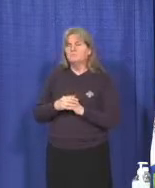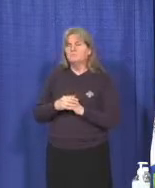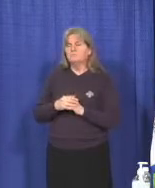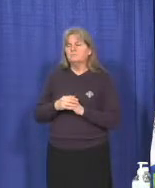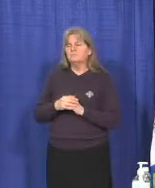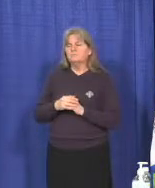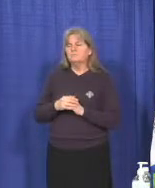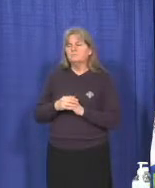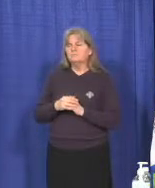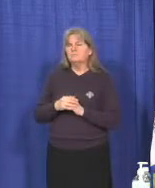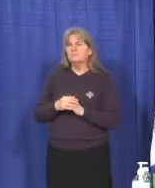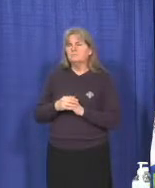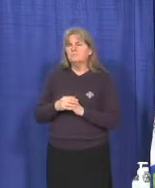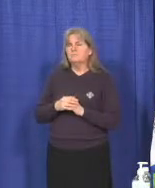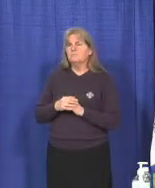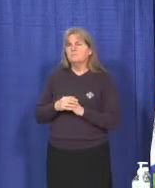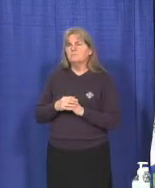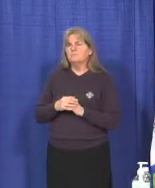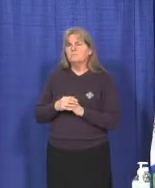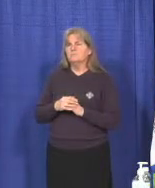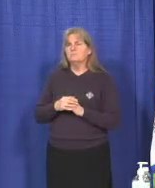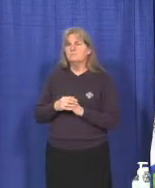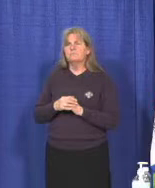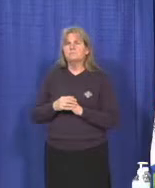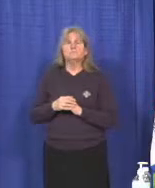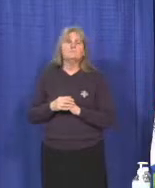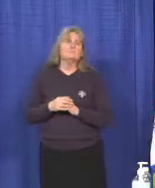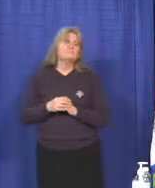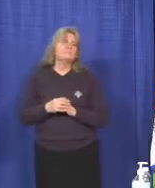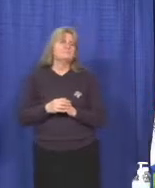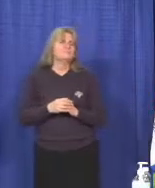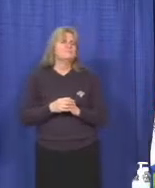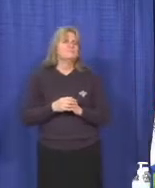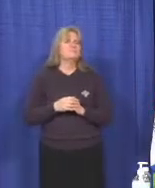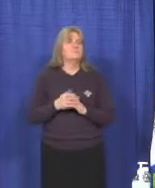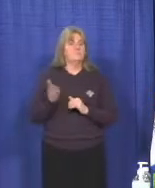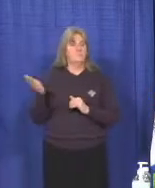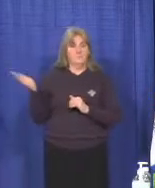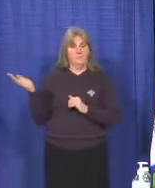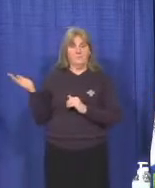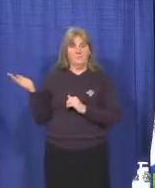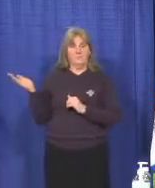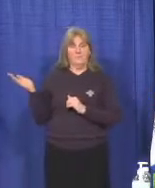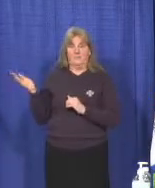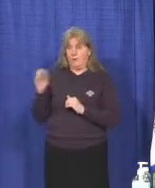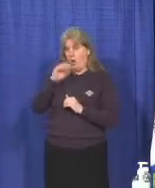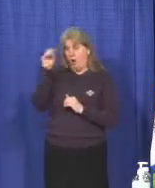And you can see Ontario God